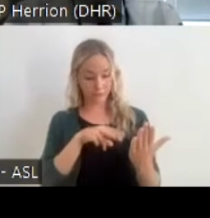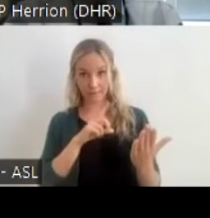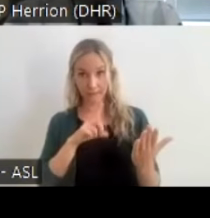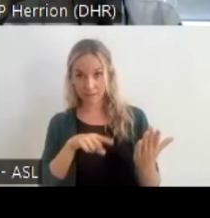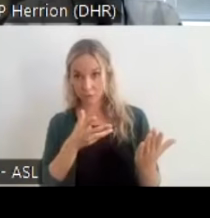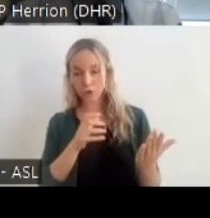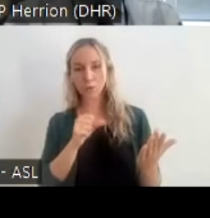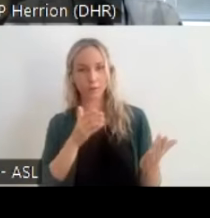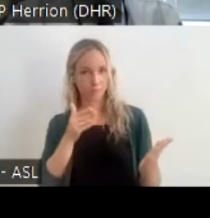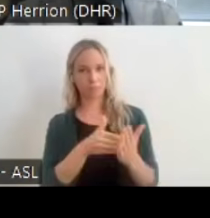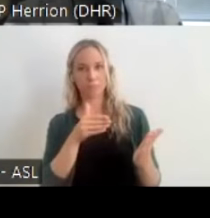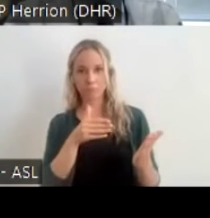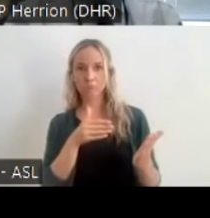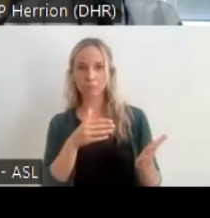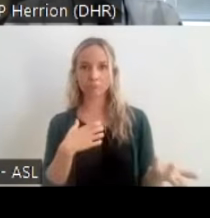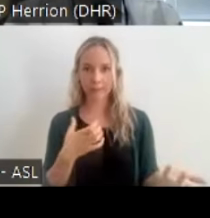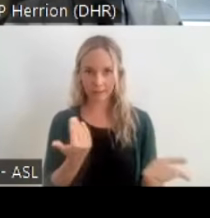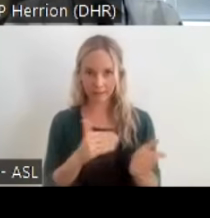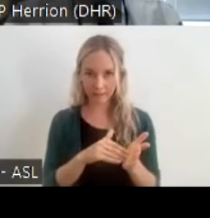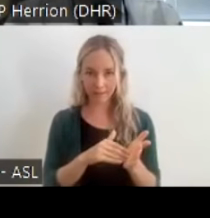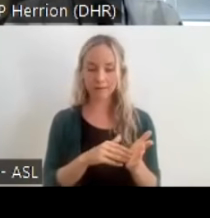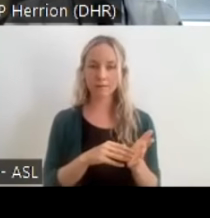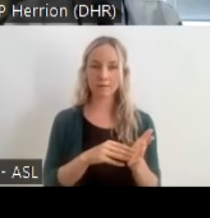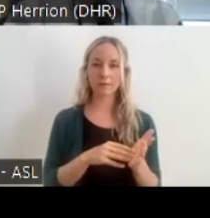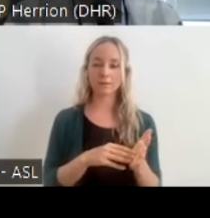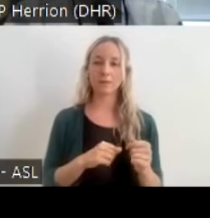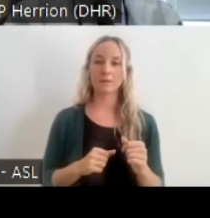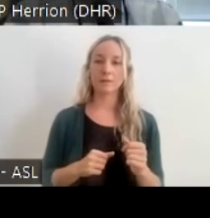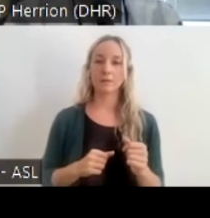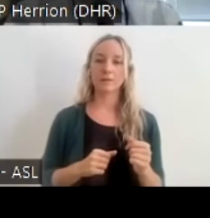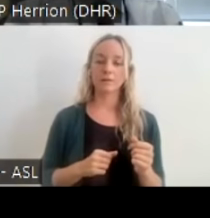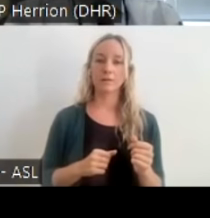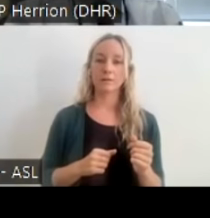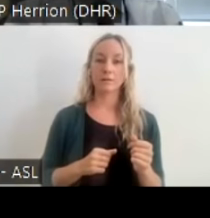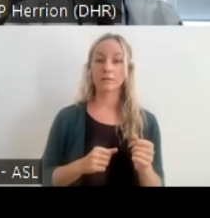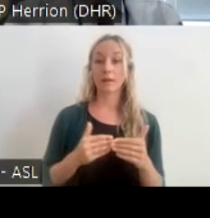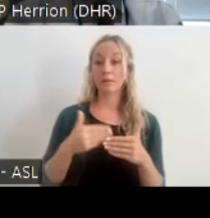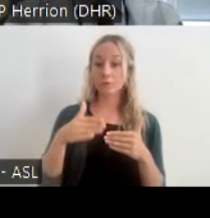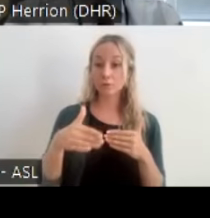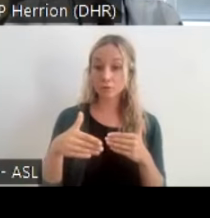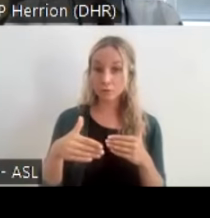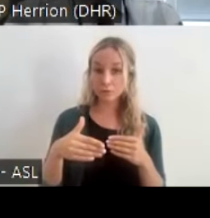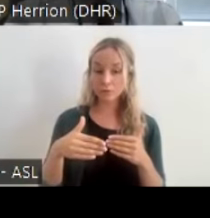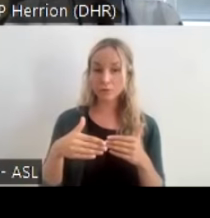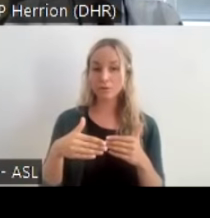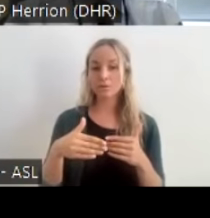investigators is then tasked with determining whether or not there's probable cause to credit the allegations in the